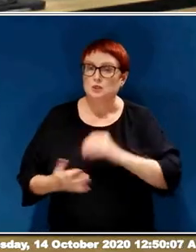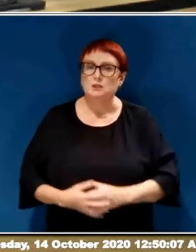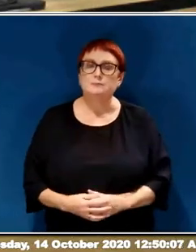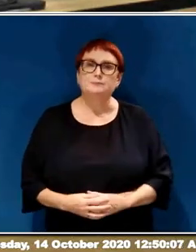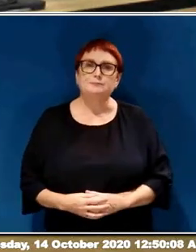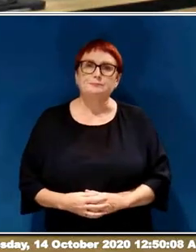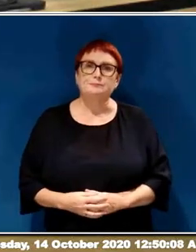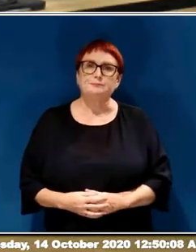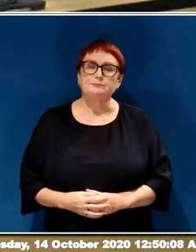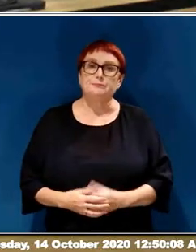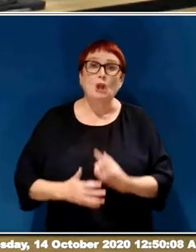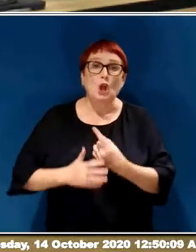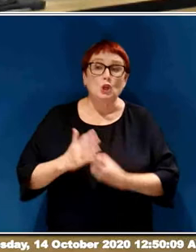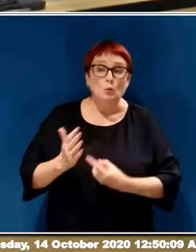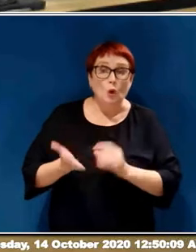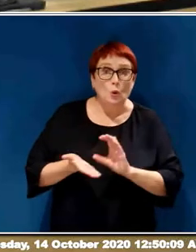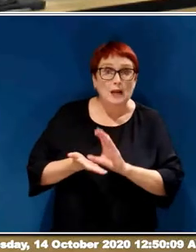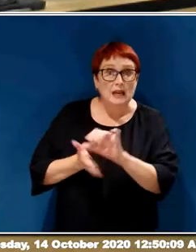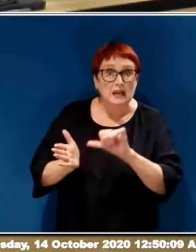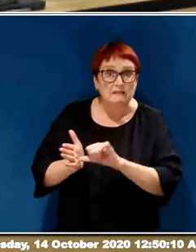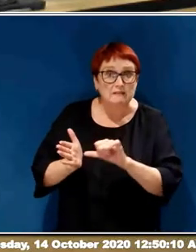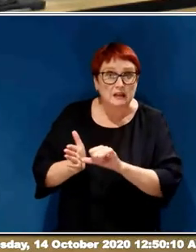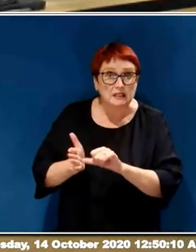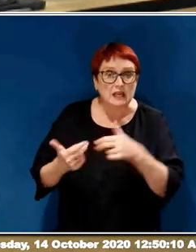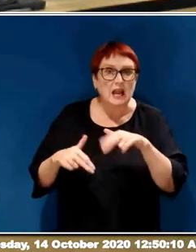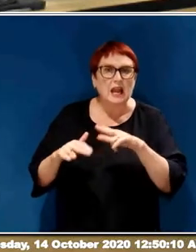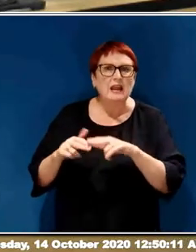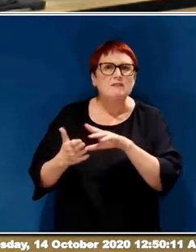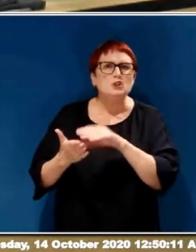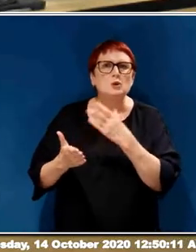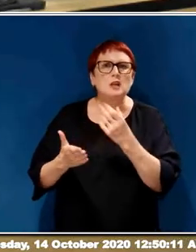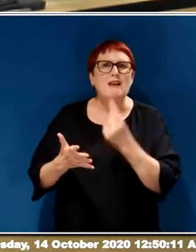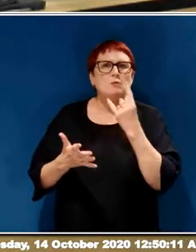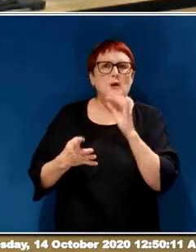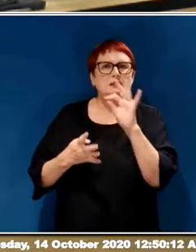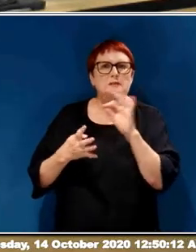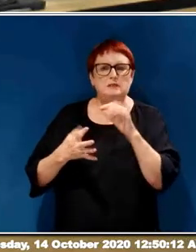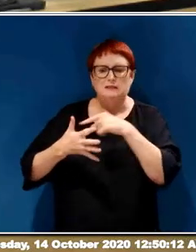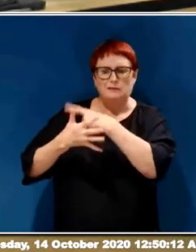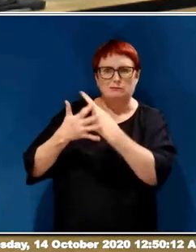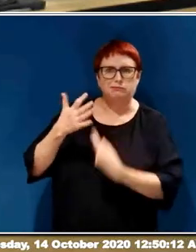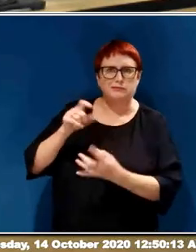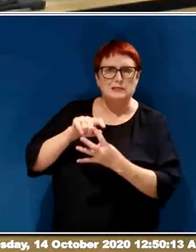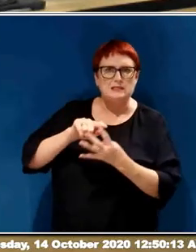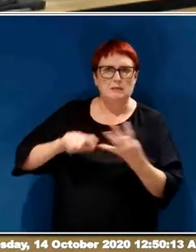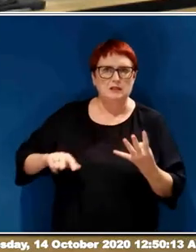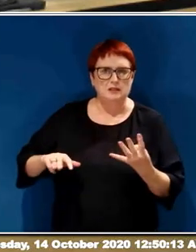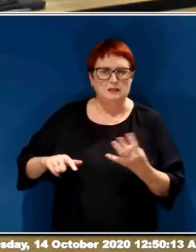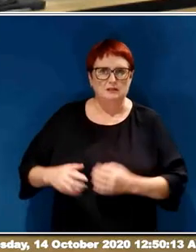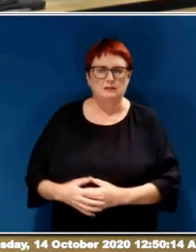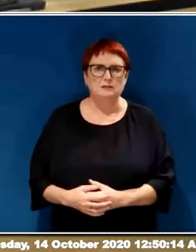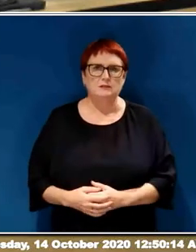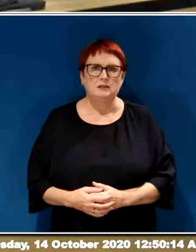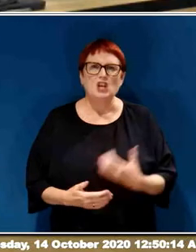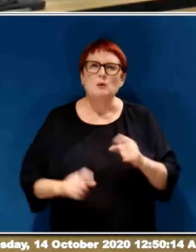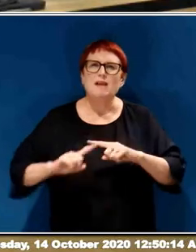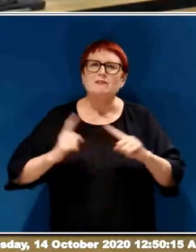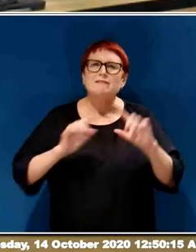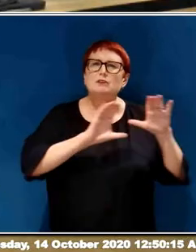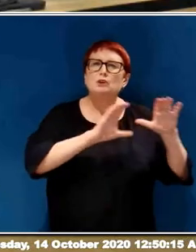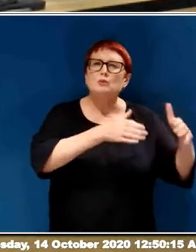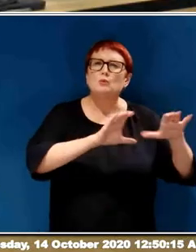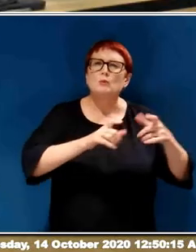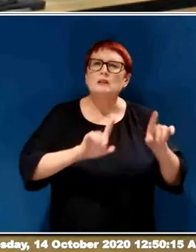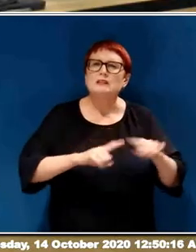disability, what does your research reveal as to the problems that that